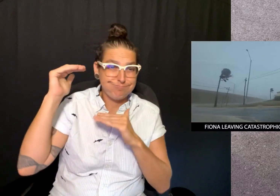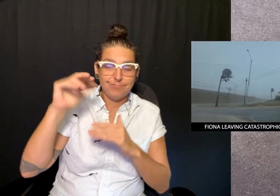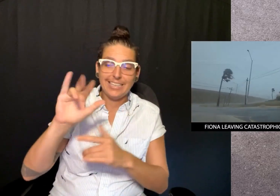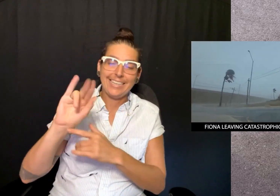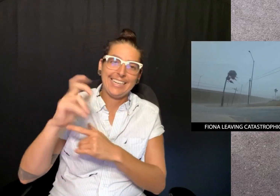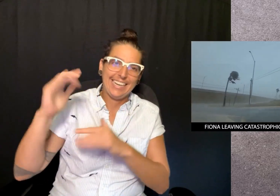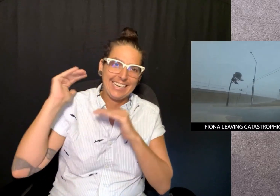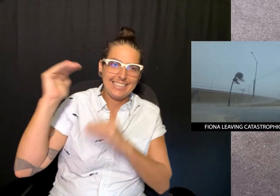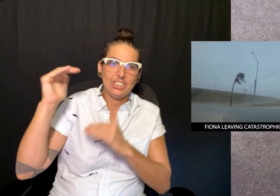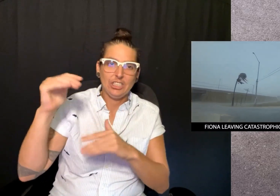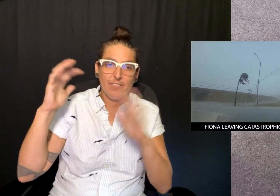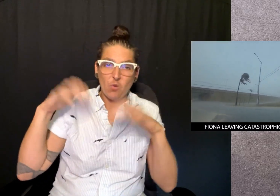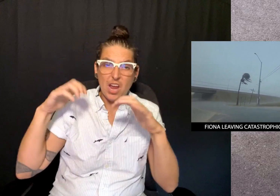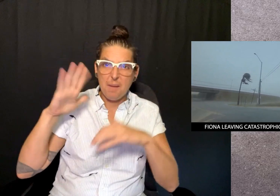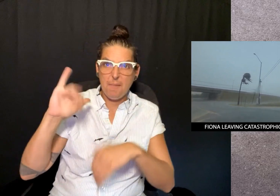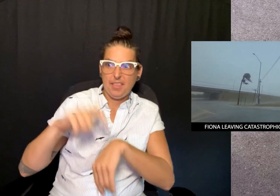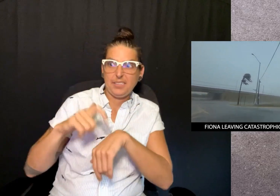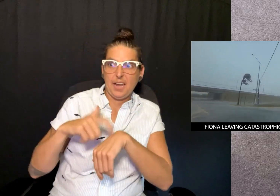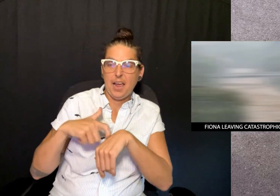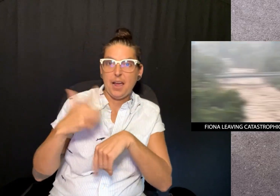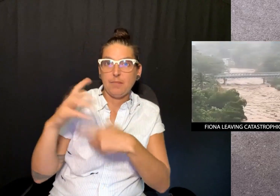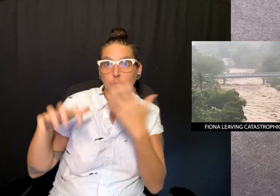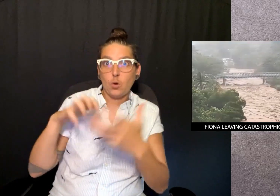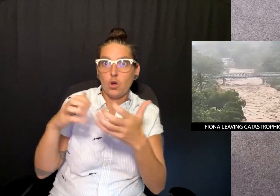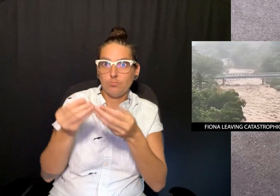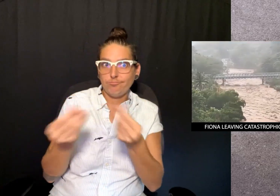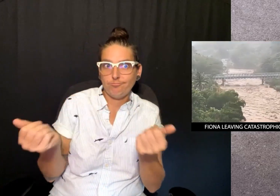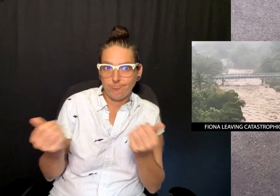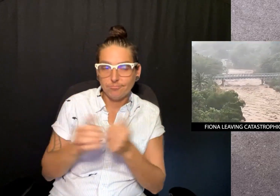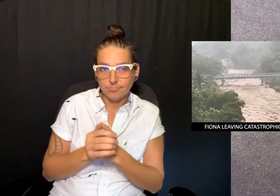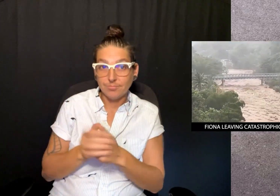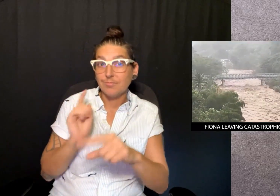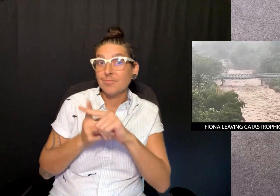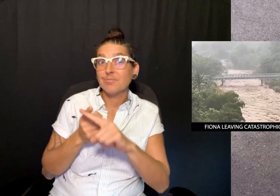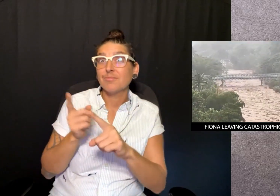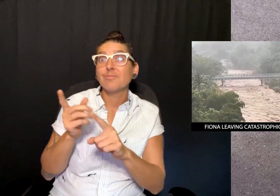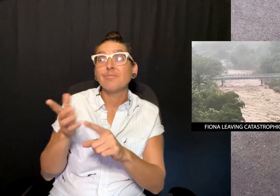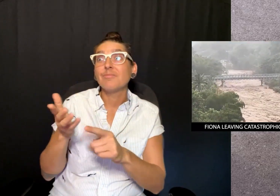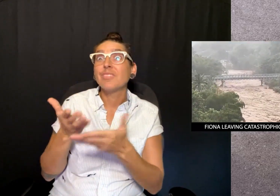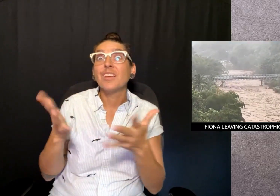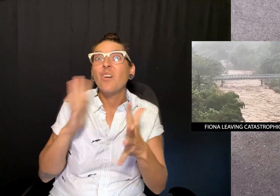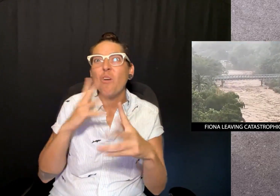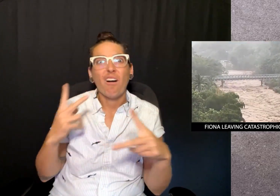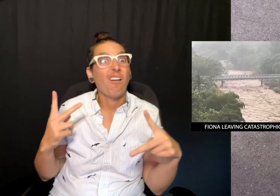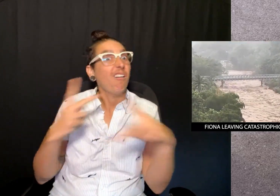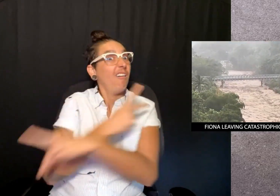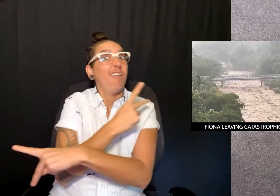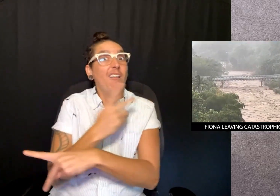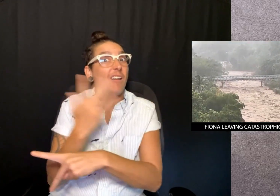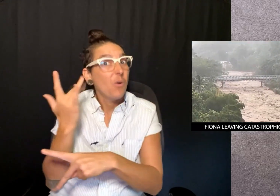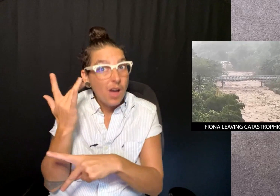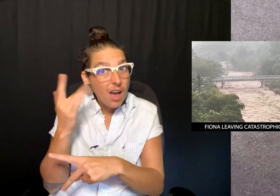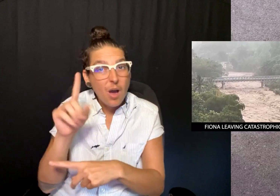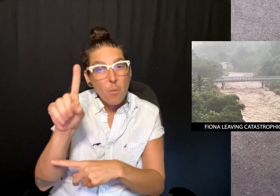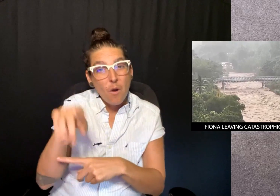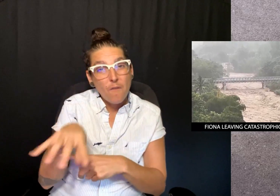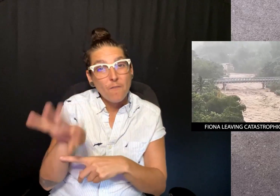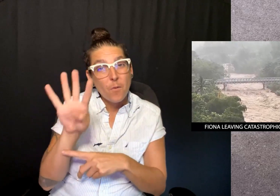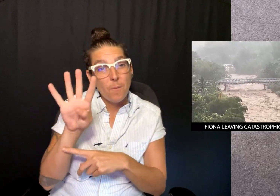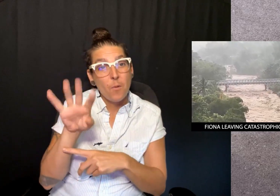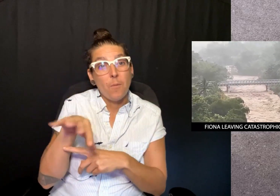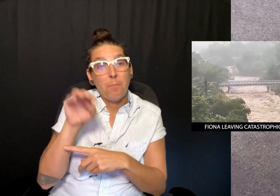to 30 inches of rain by the time the storm is over and making matters worse 1.4 million